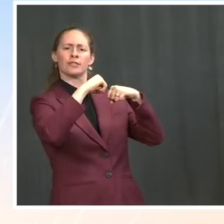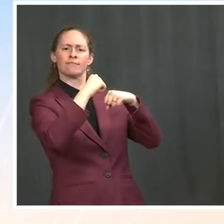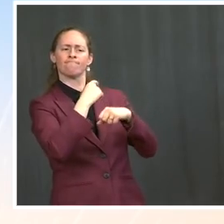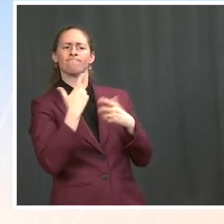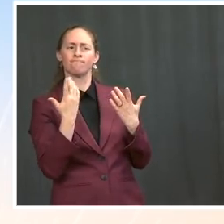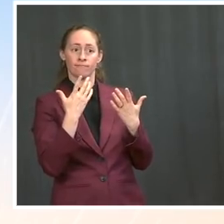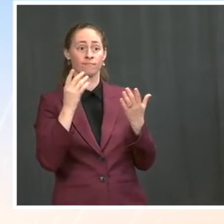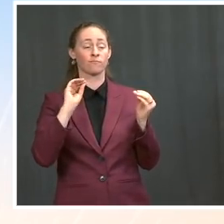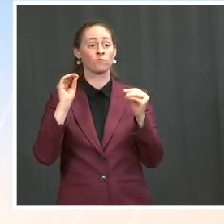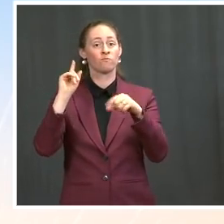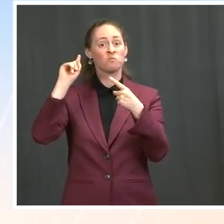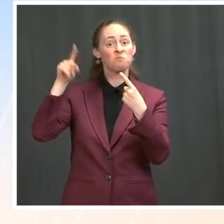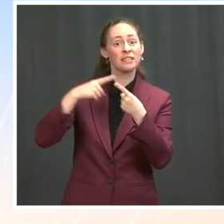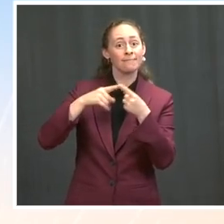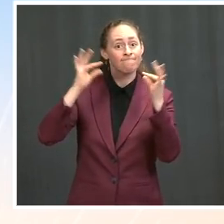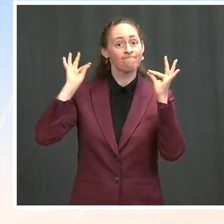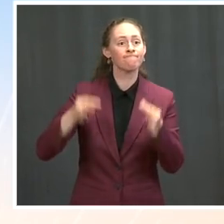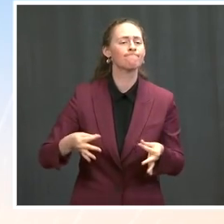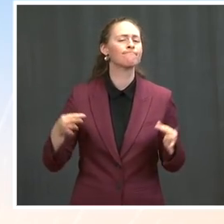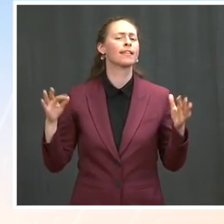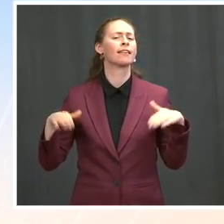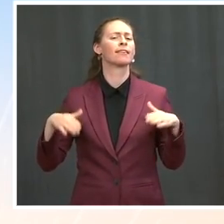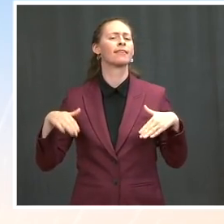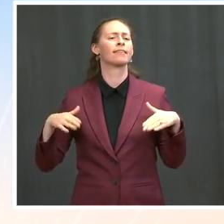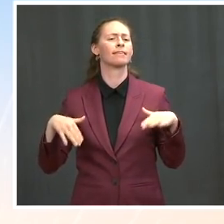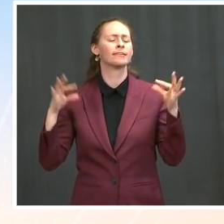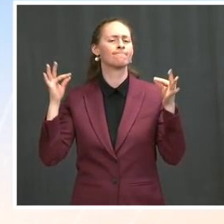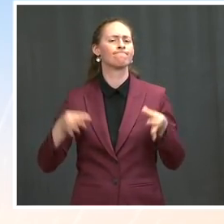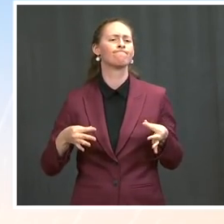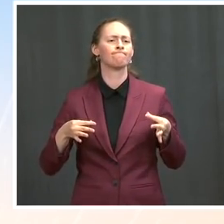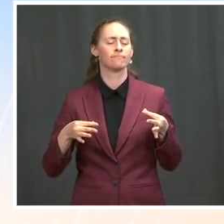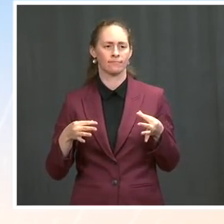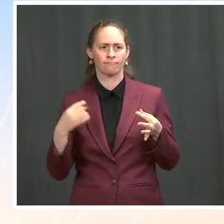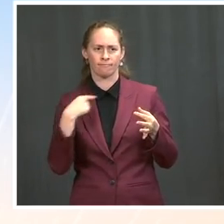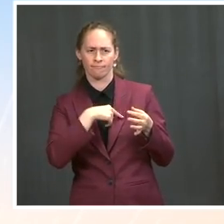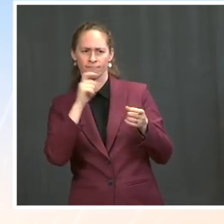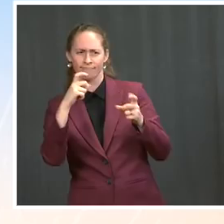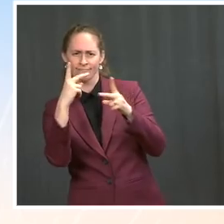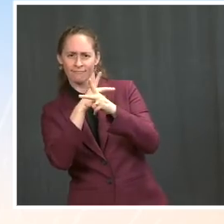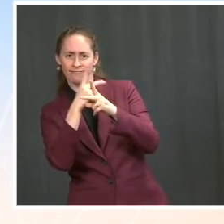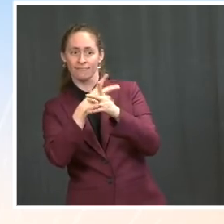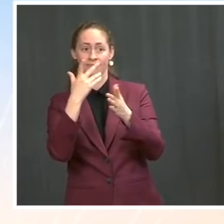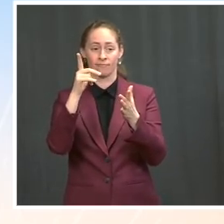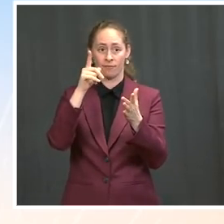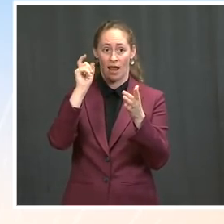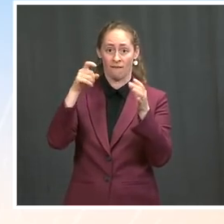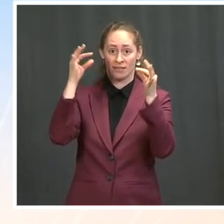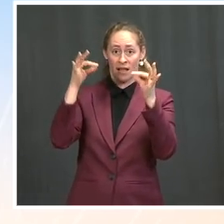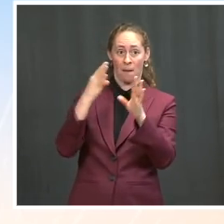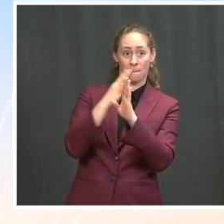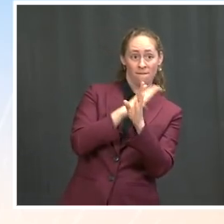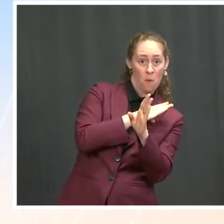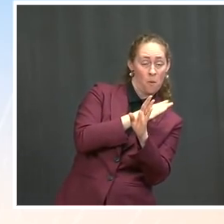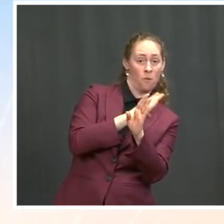But that -- he's been the decisionmaker before the election, after the election, and even after an inauguration. Go ahead. The Press: Thank you.